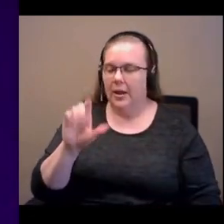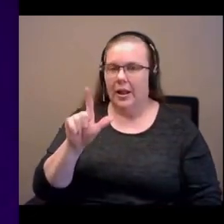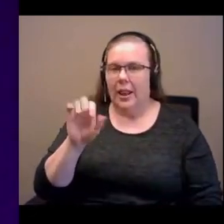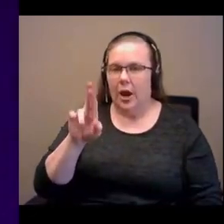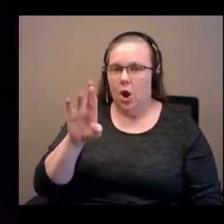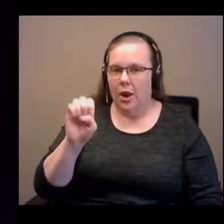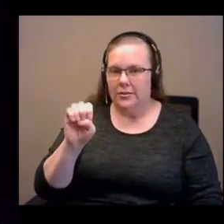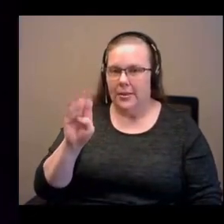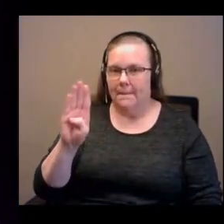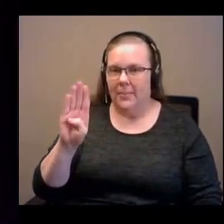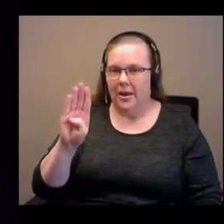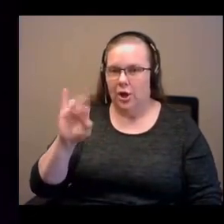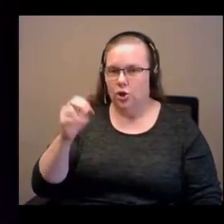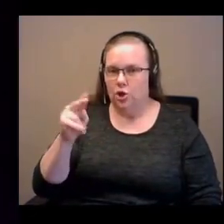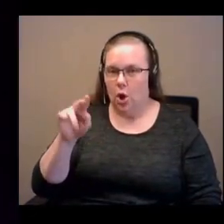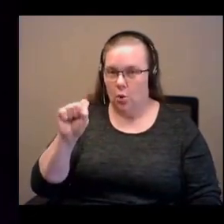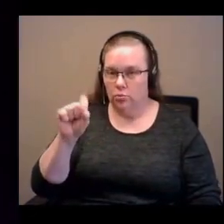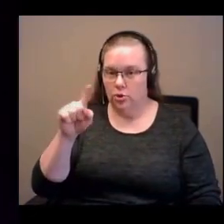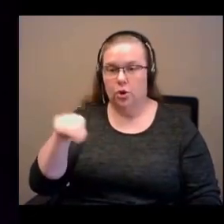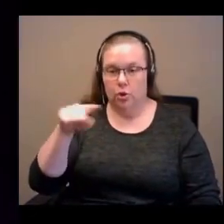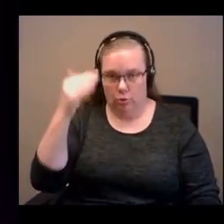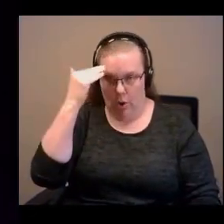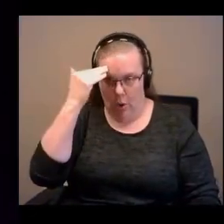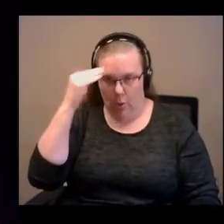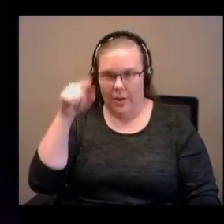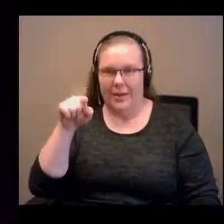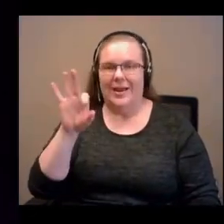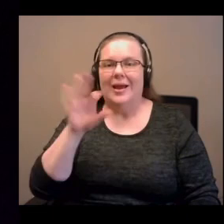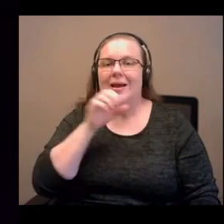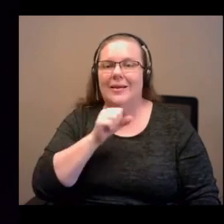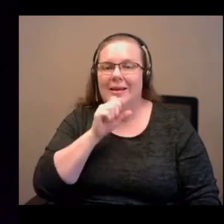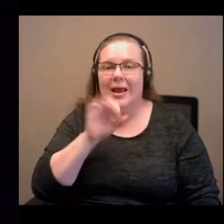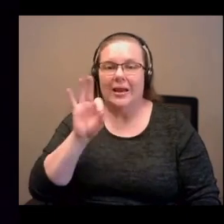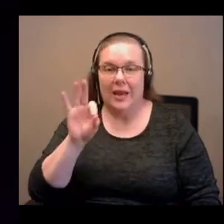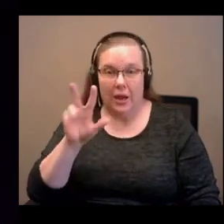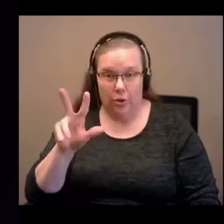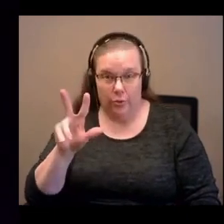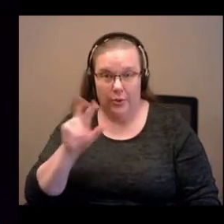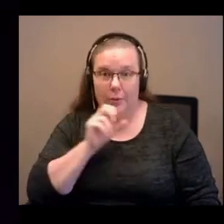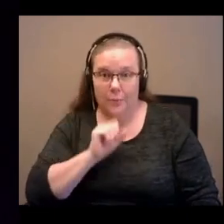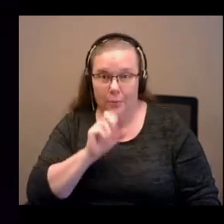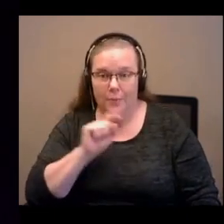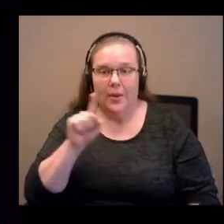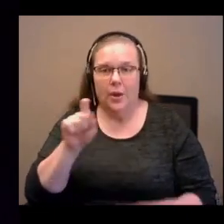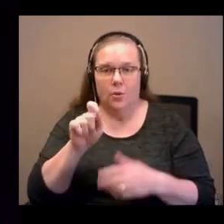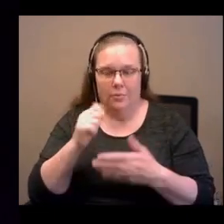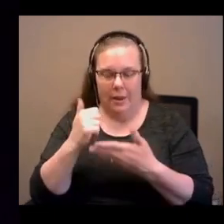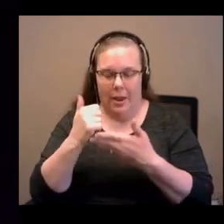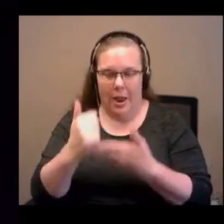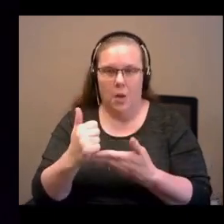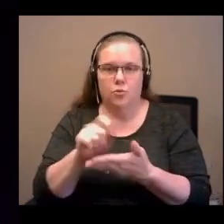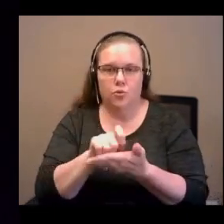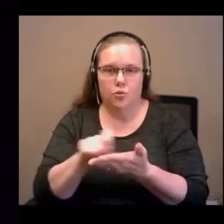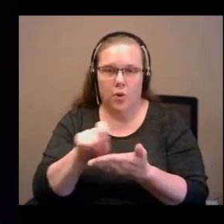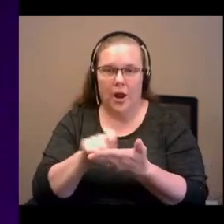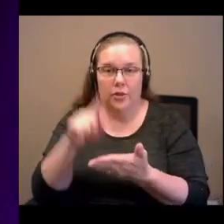you know, 93 years young, helped to write the Dream speech. Wrote much of the Dream speech.